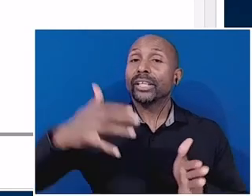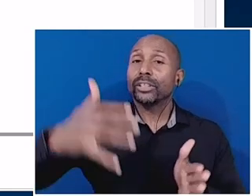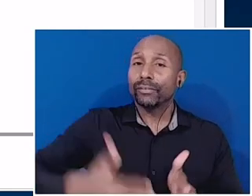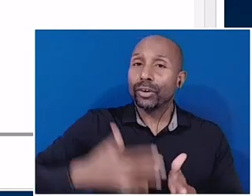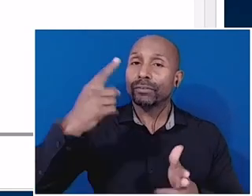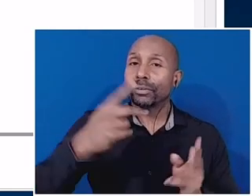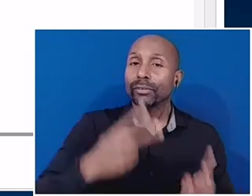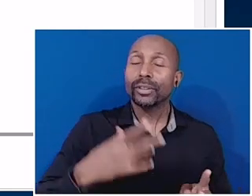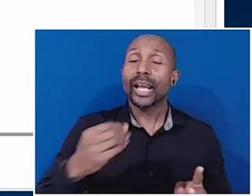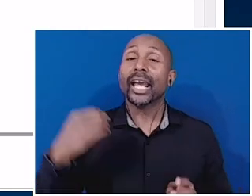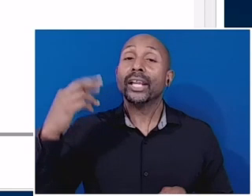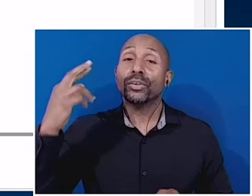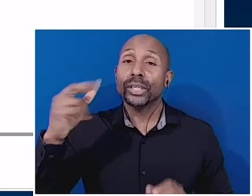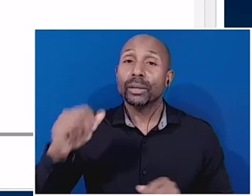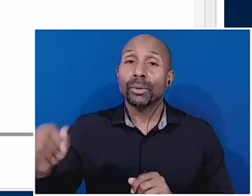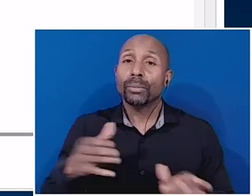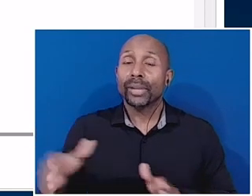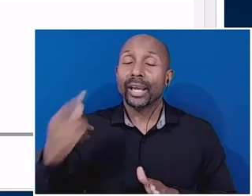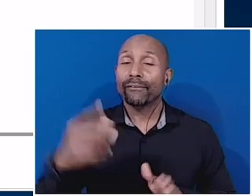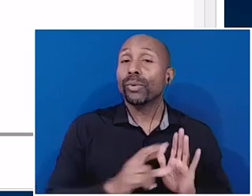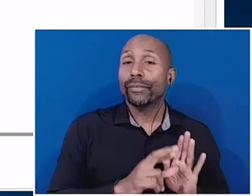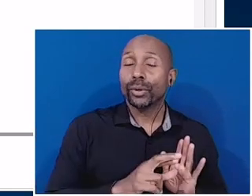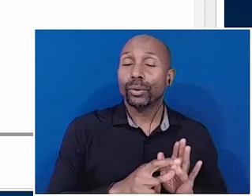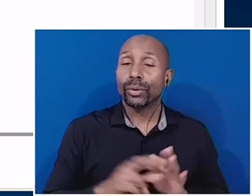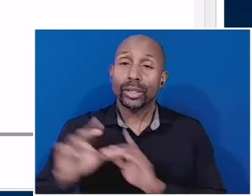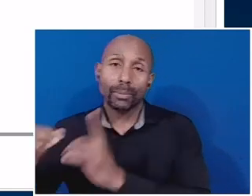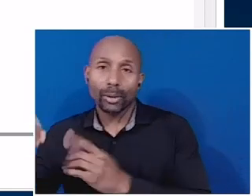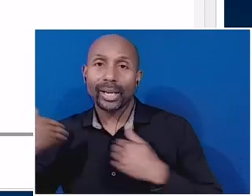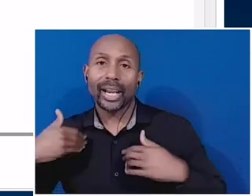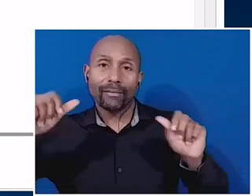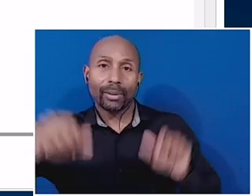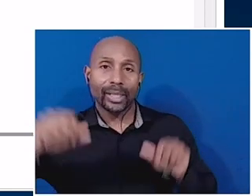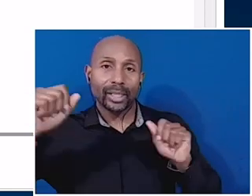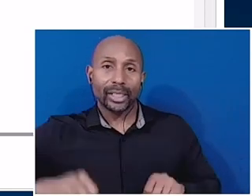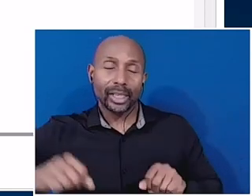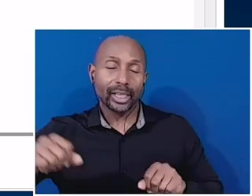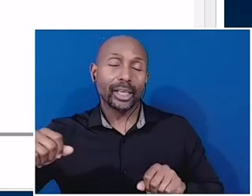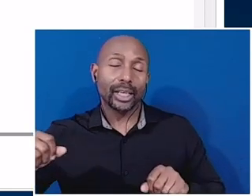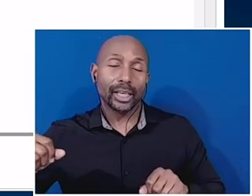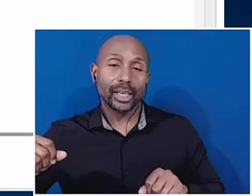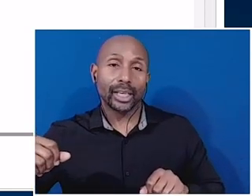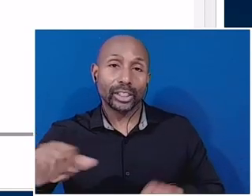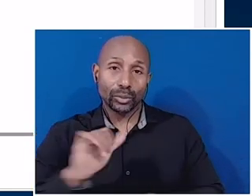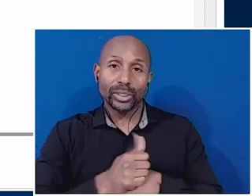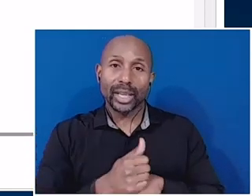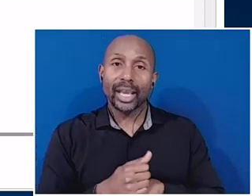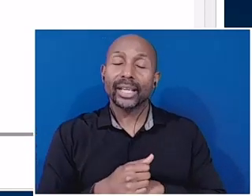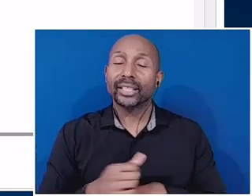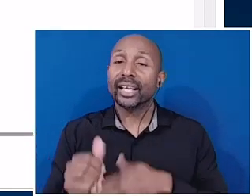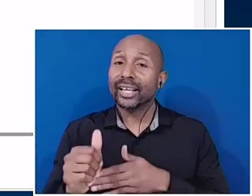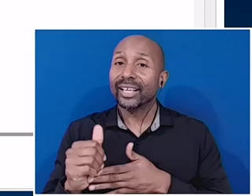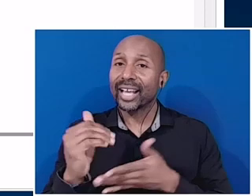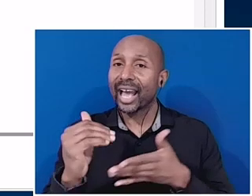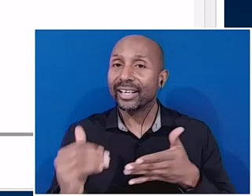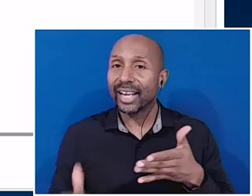And the Department has the ability to set guidelines, oversee how we do that.